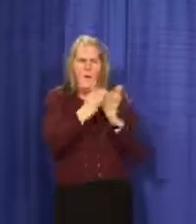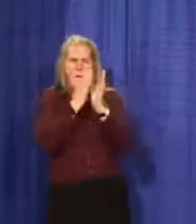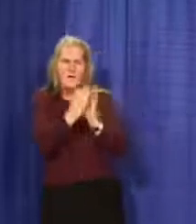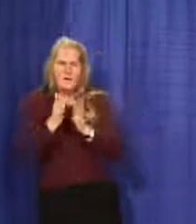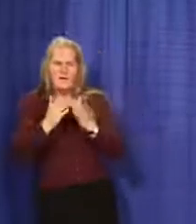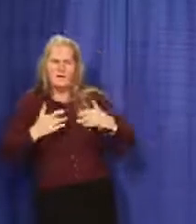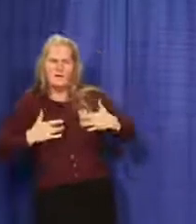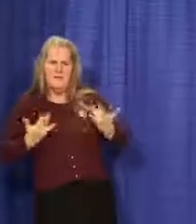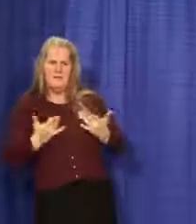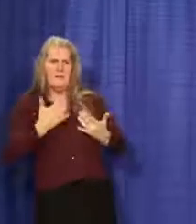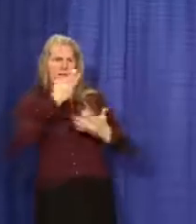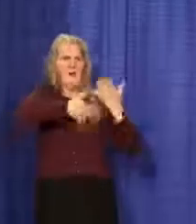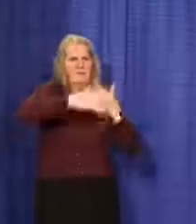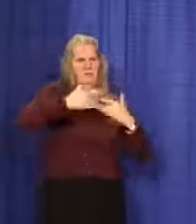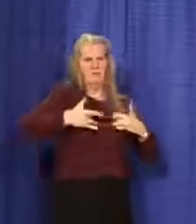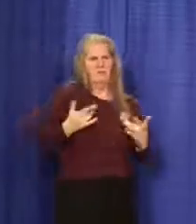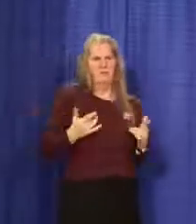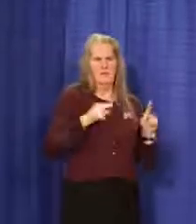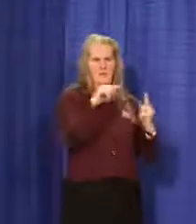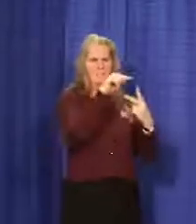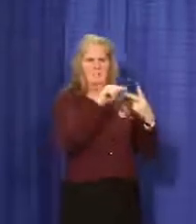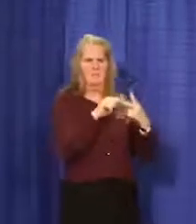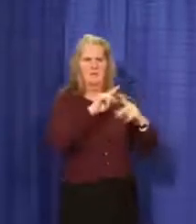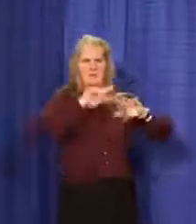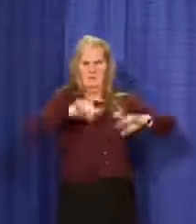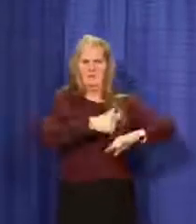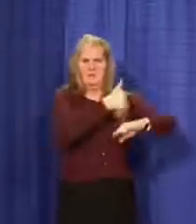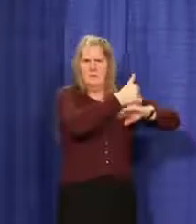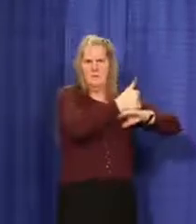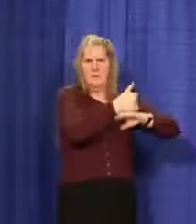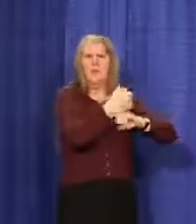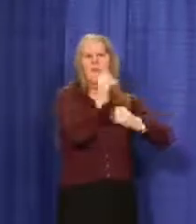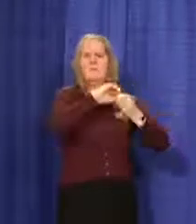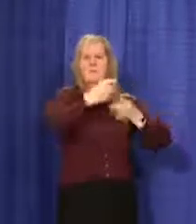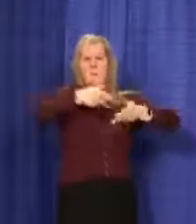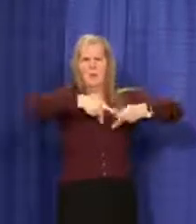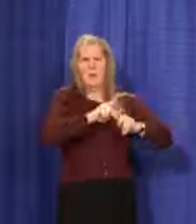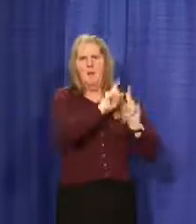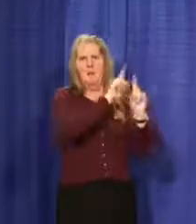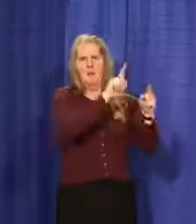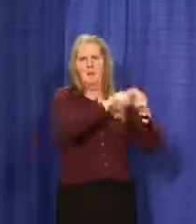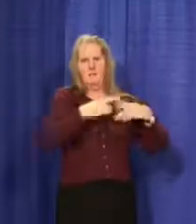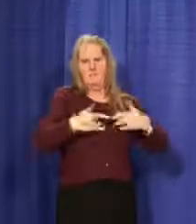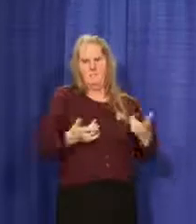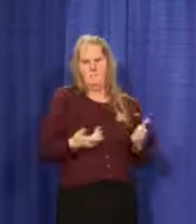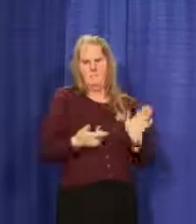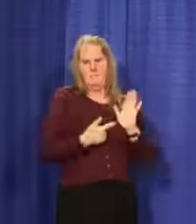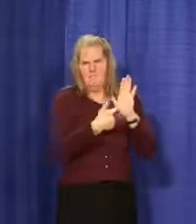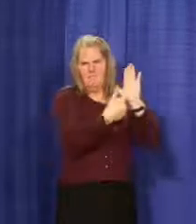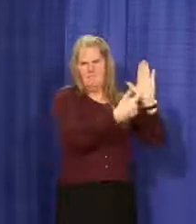between an organized and social gathering in terms of setup and numbers attending.